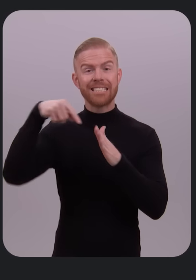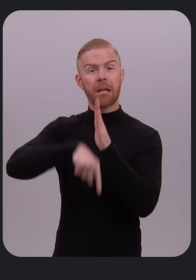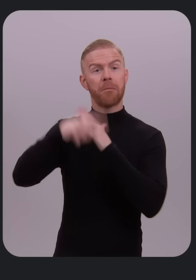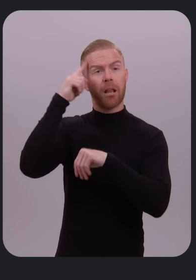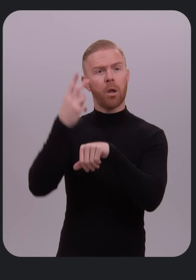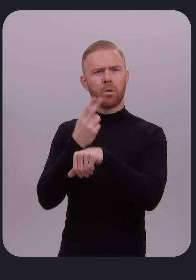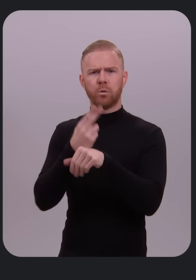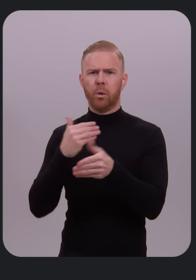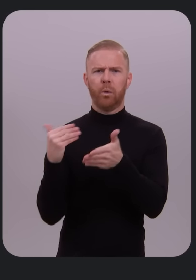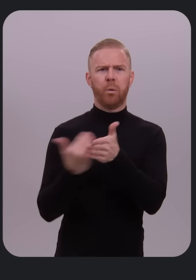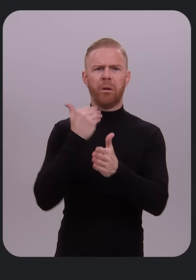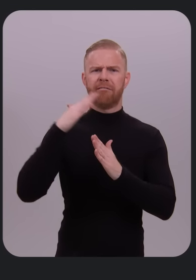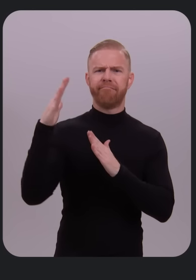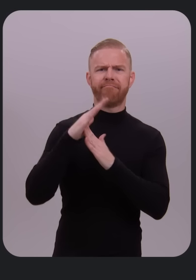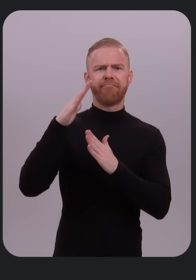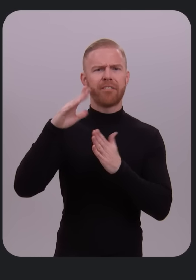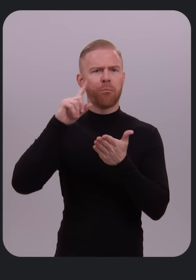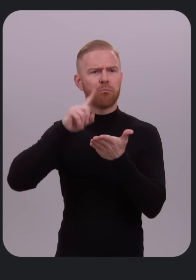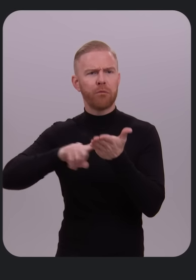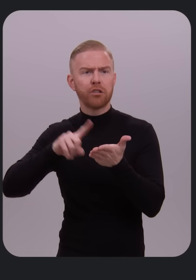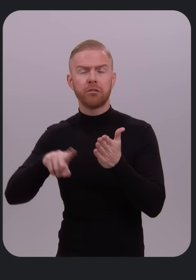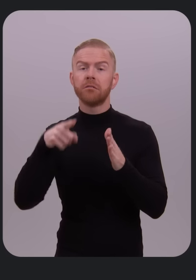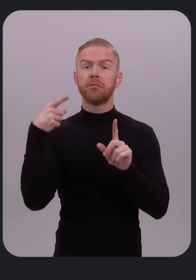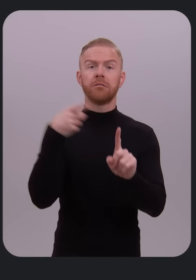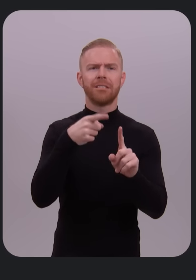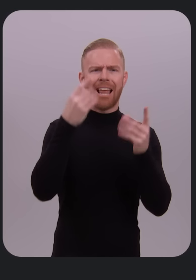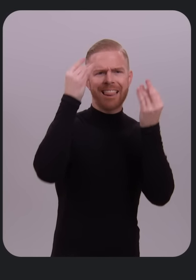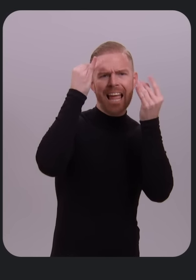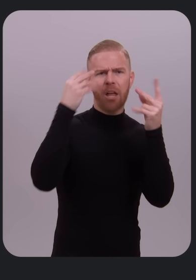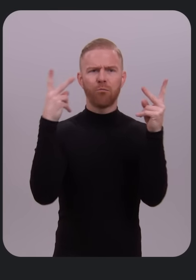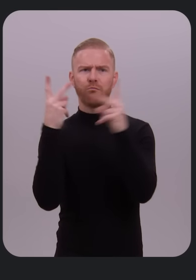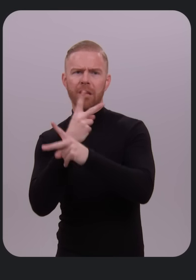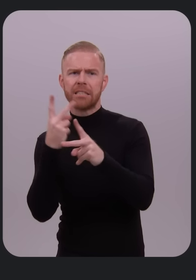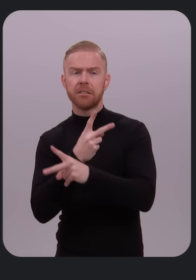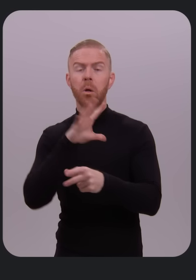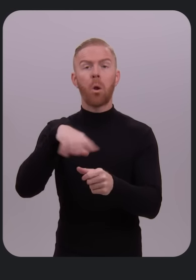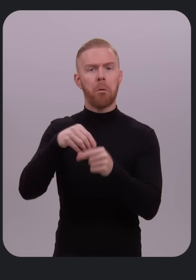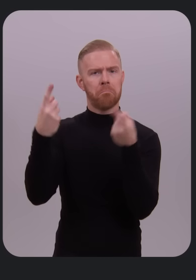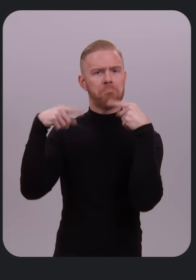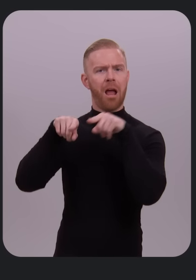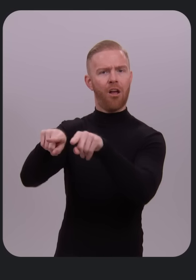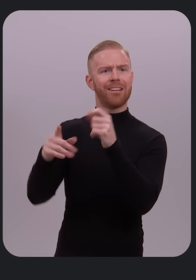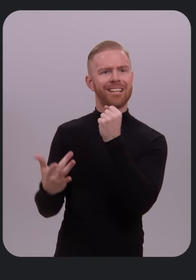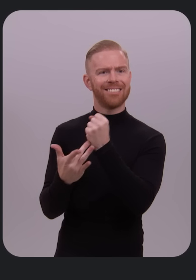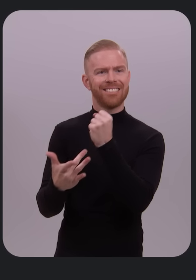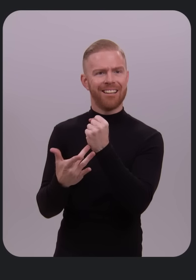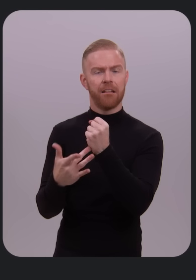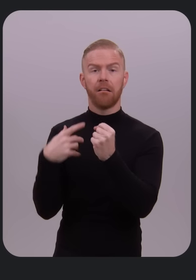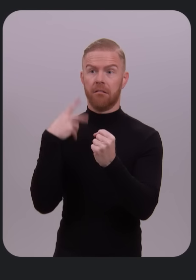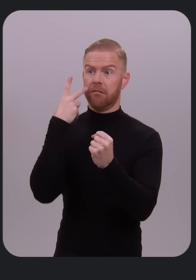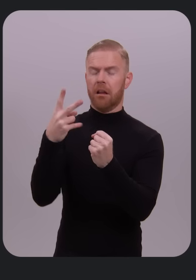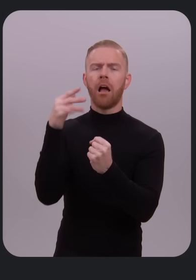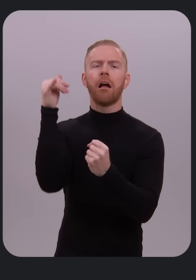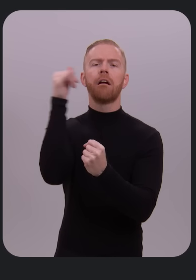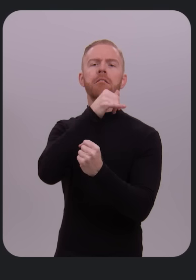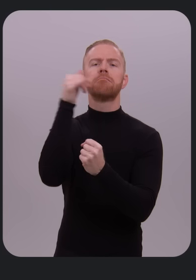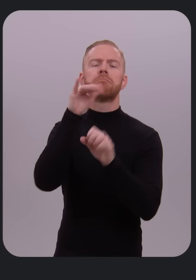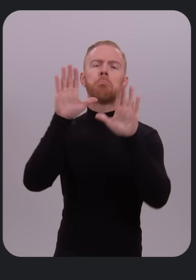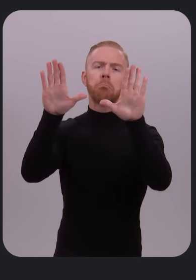in thinking and reasoning, including parallel techniques. So far, we've seen incredible performance.